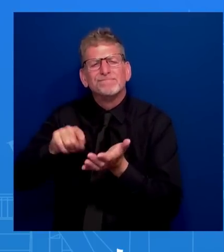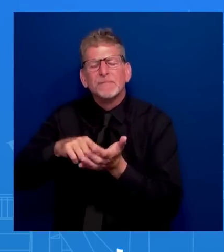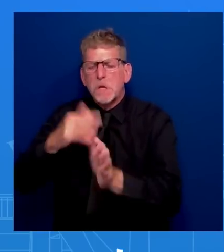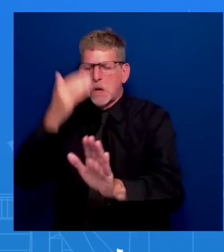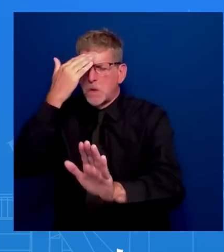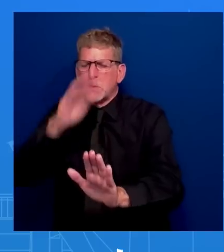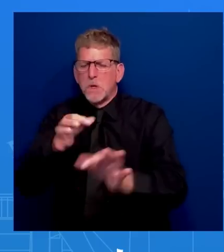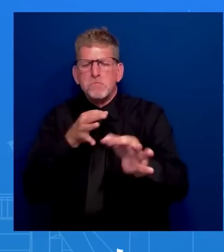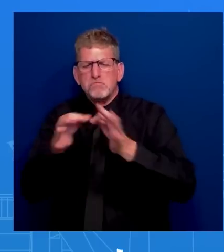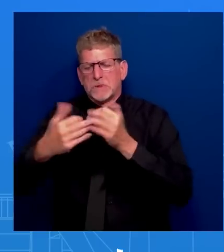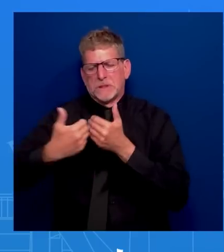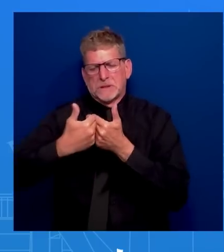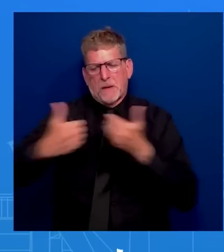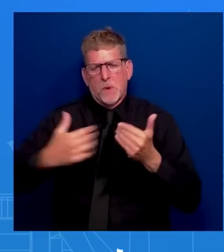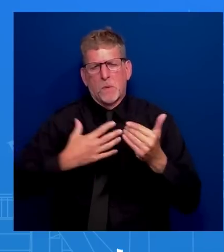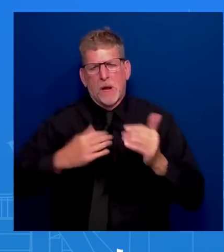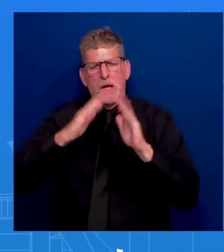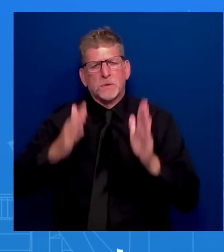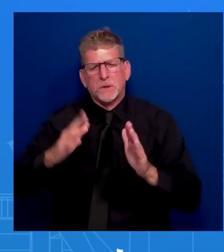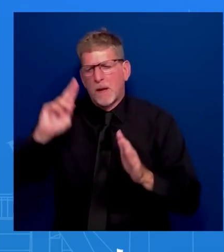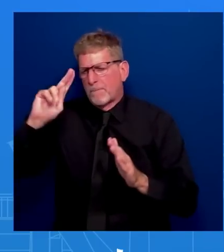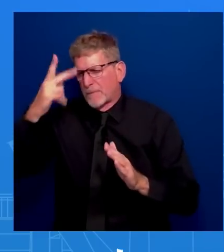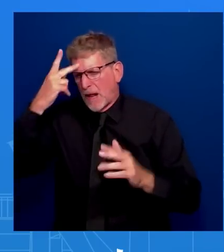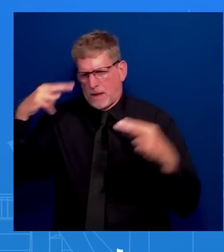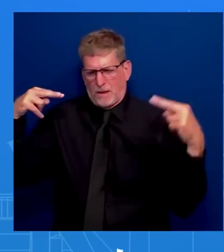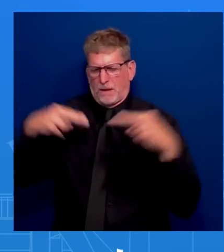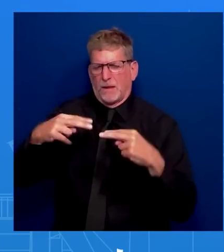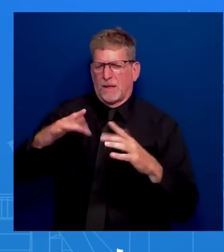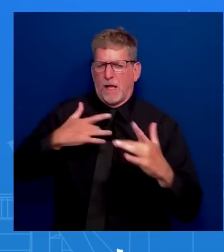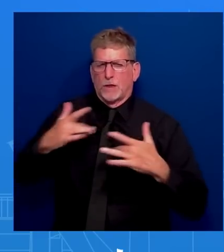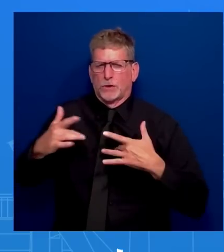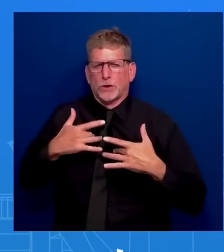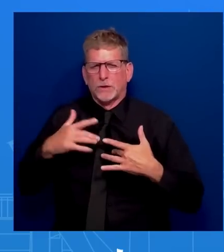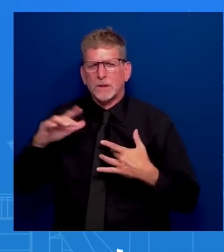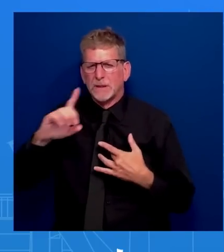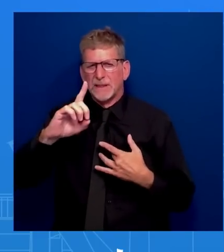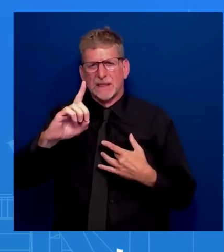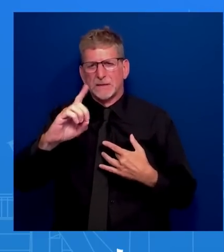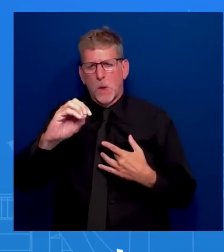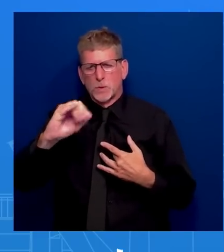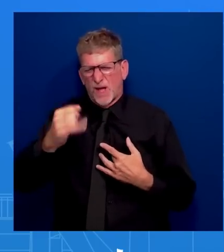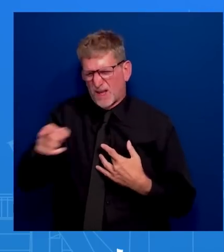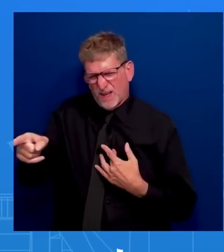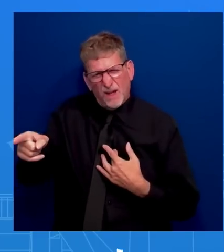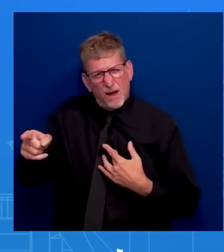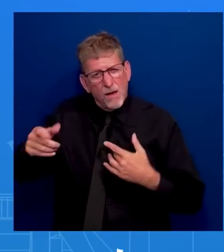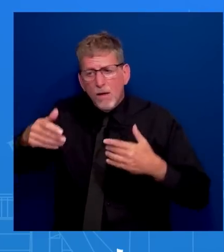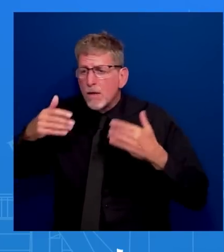and raiding the home of the former President, who may very well be the current President's rival in 2024?